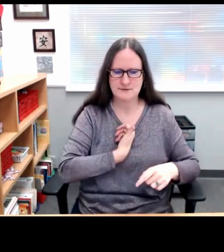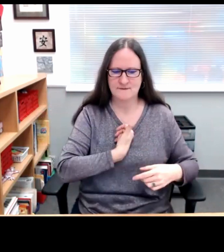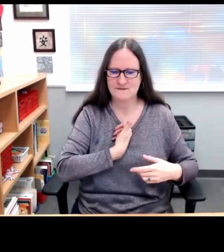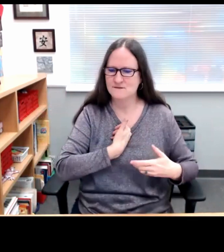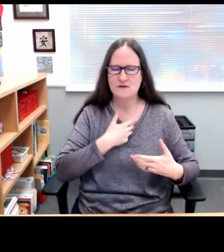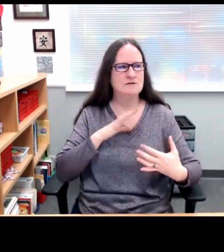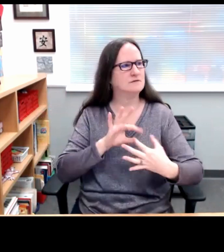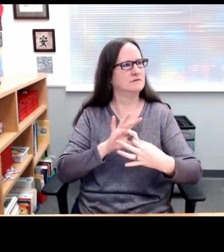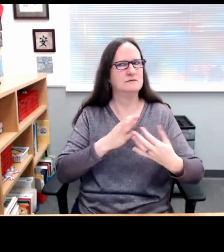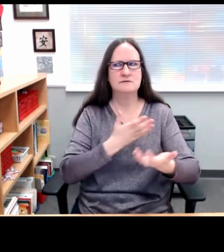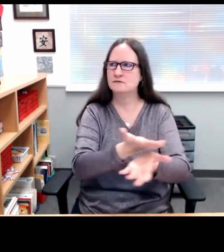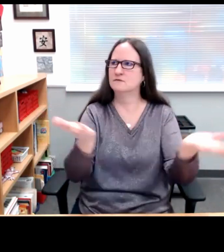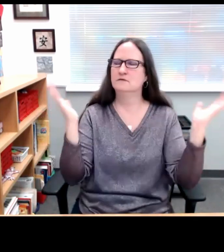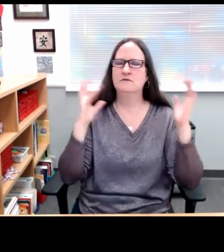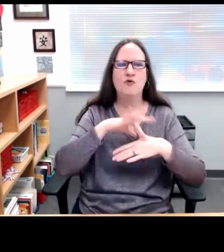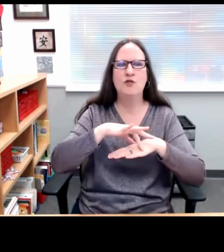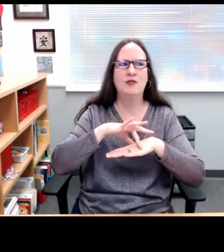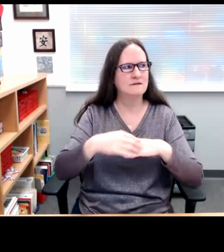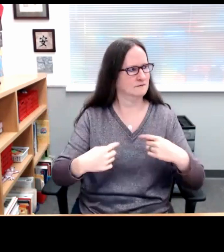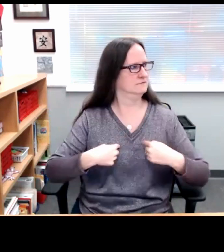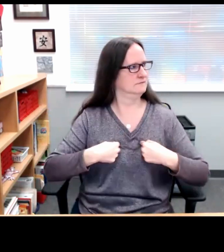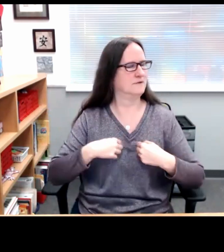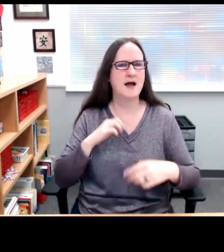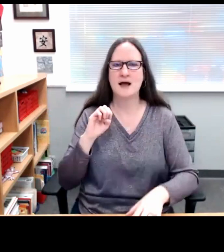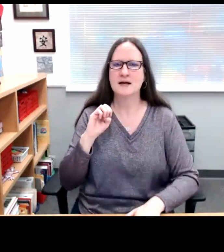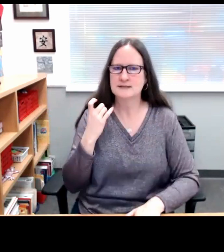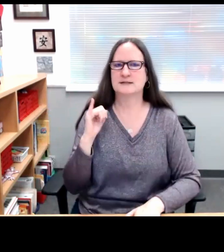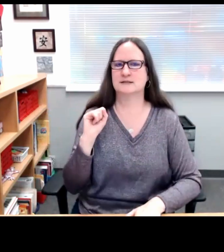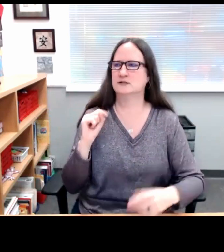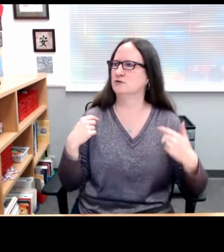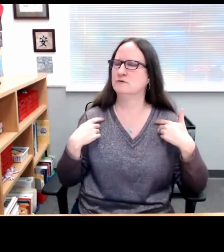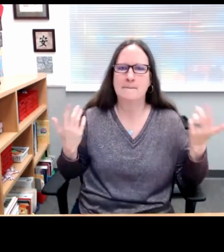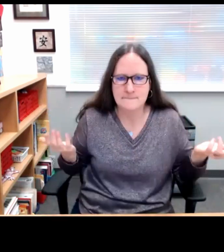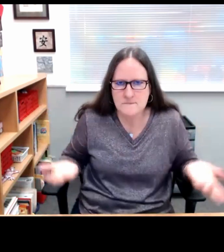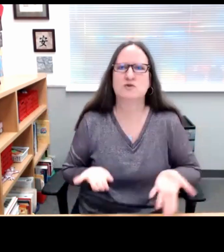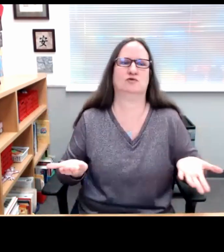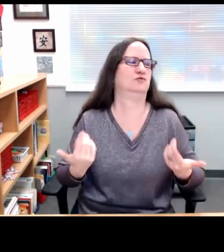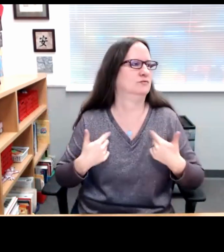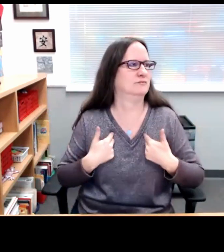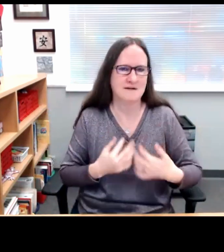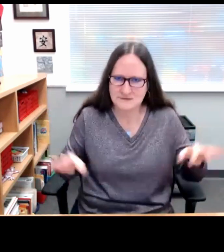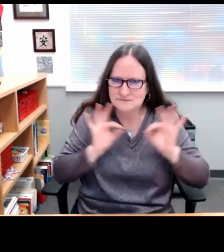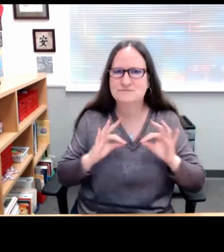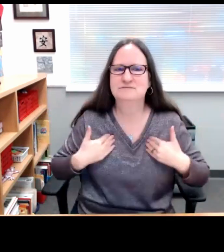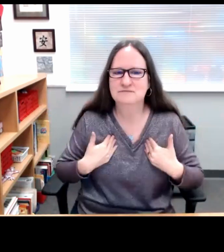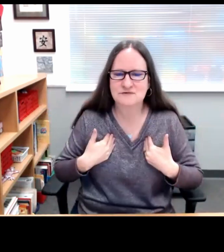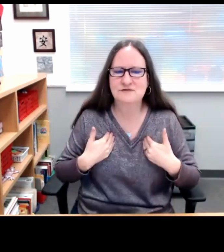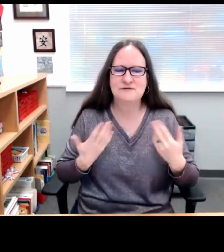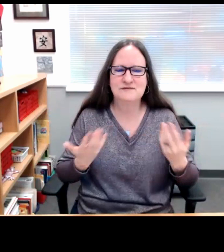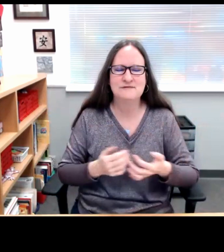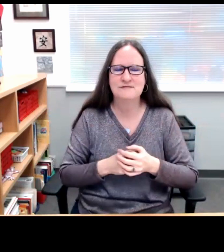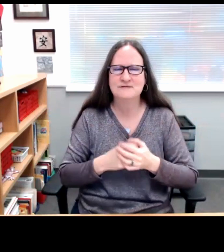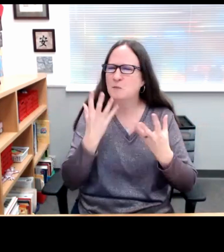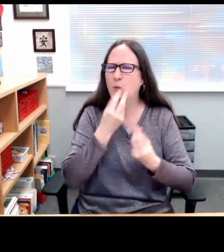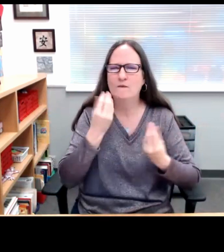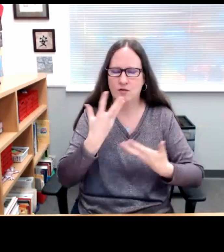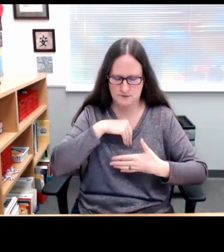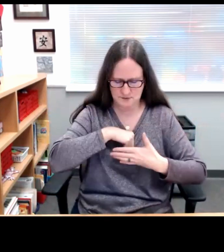It's very powerful to have that sense of belonging, of existing, of being.